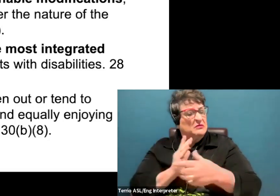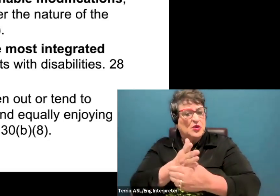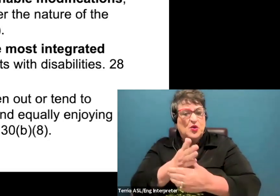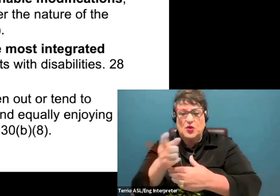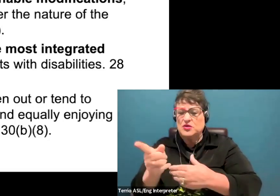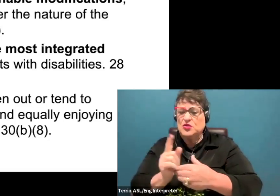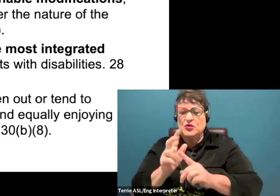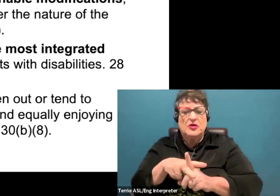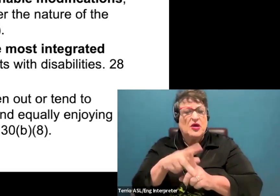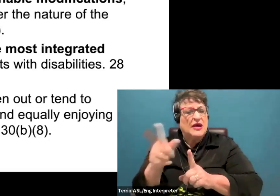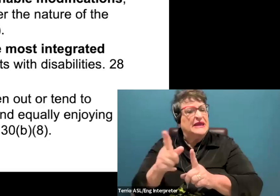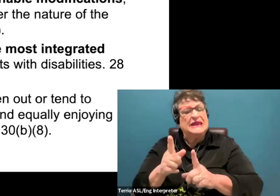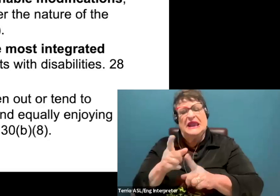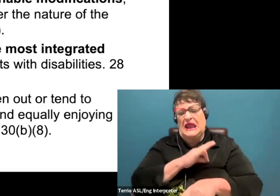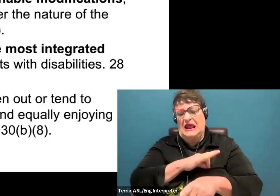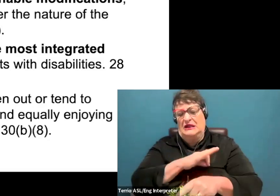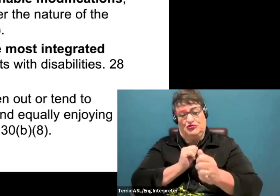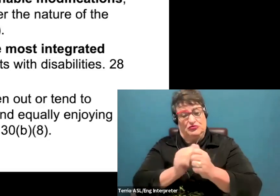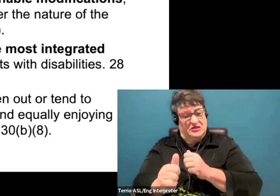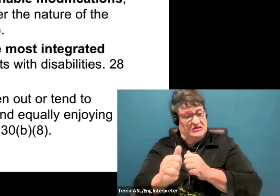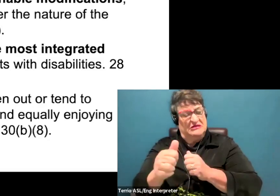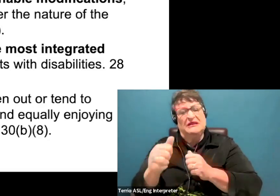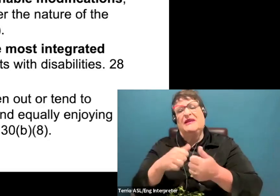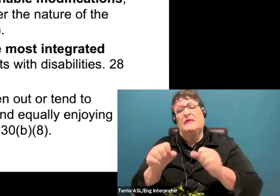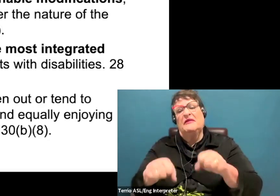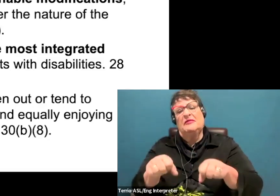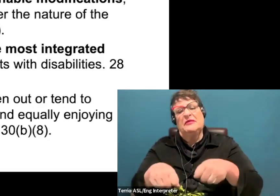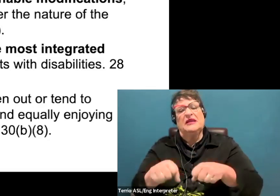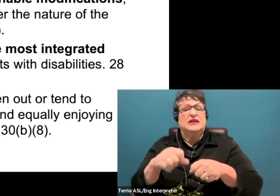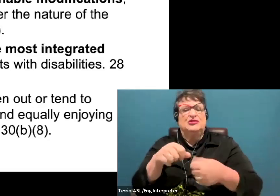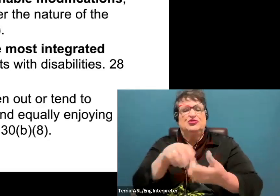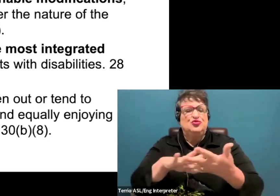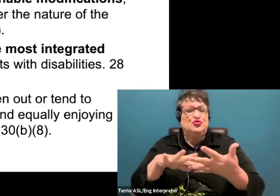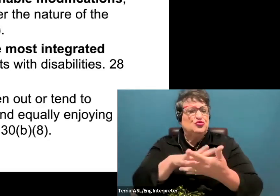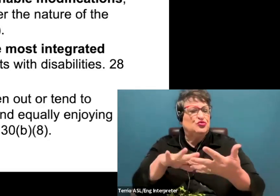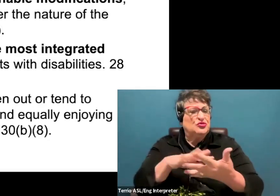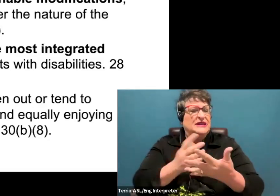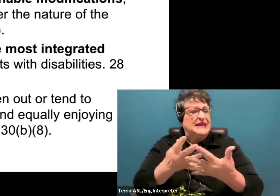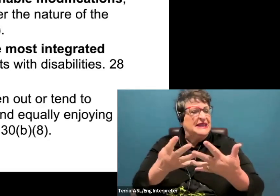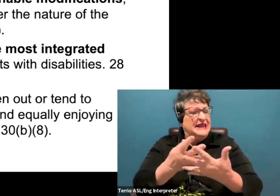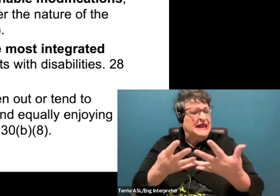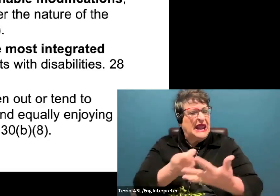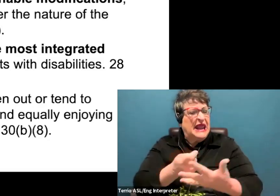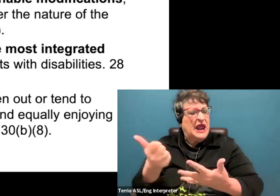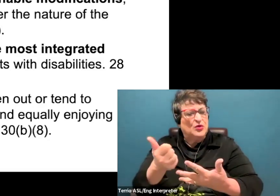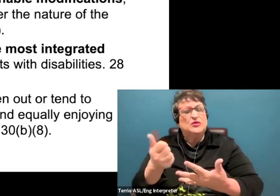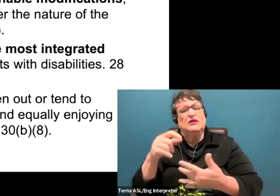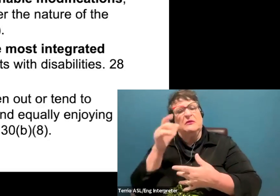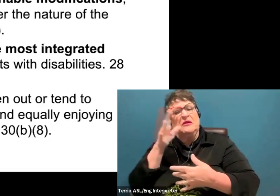eligibility criteria that might screen out or tend to screen out a parent with a disability from being able to participate.